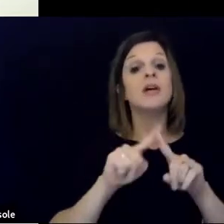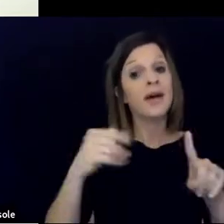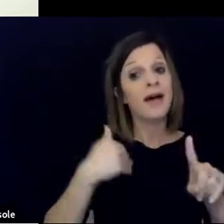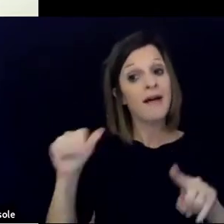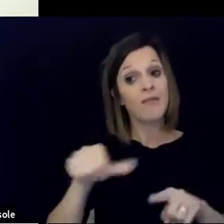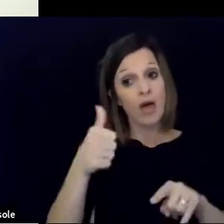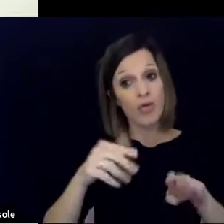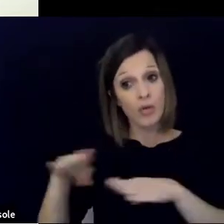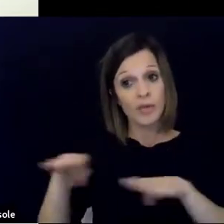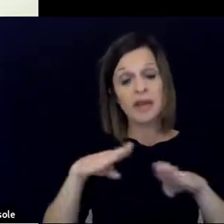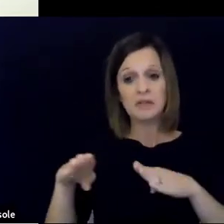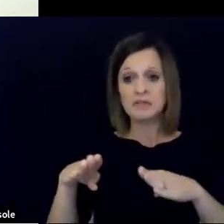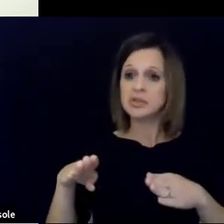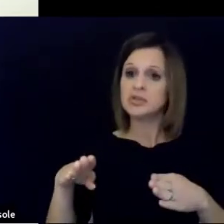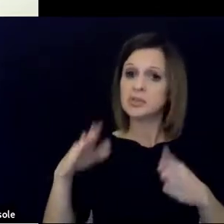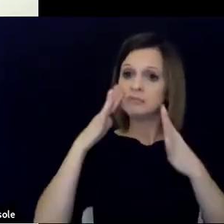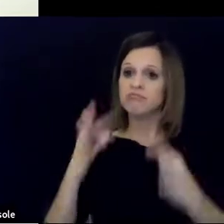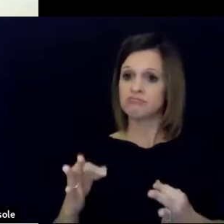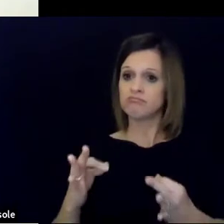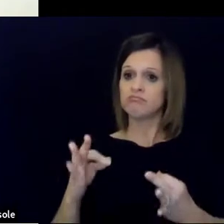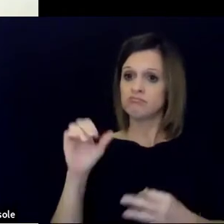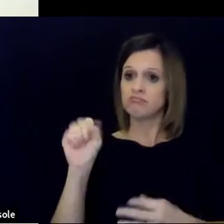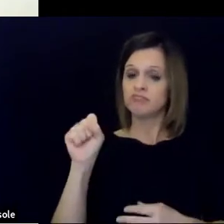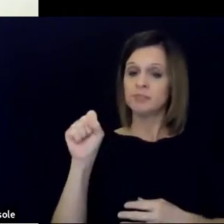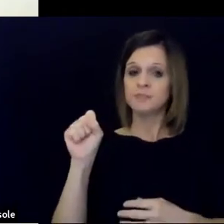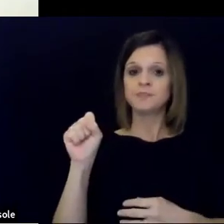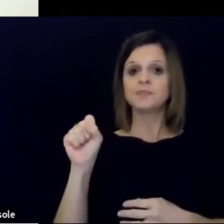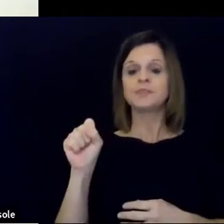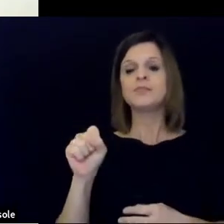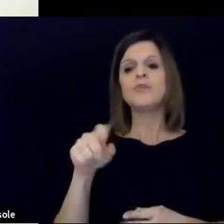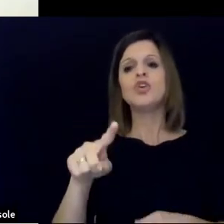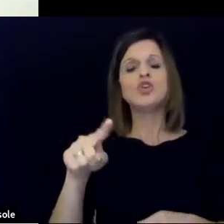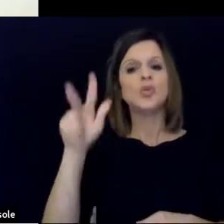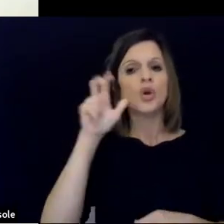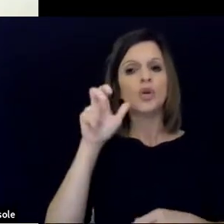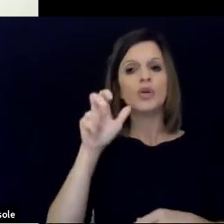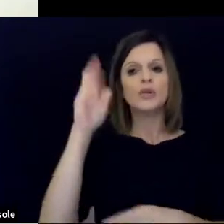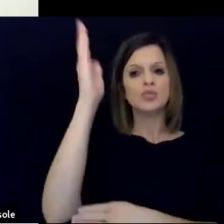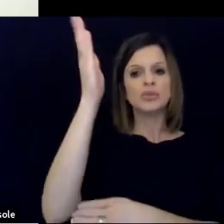Y'all saw David Brown on Tuesday. This is something that he and I have been talking about